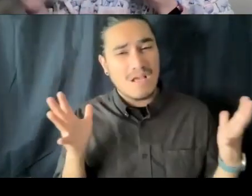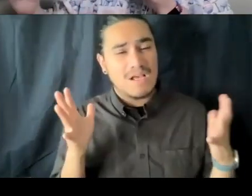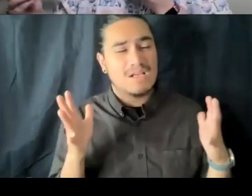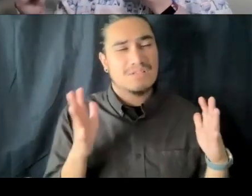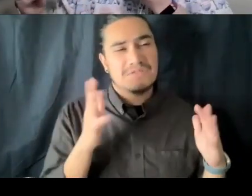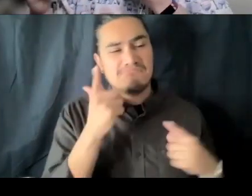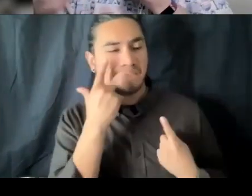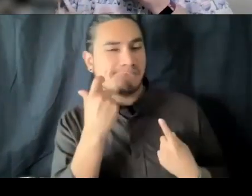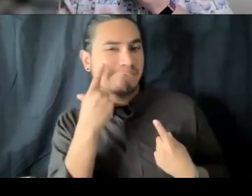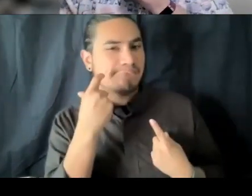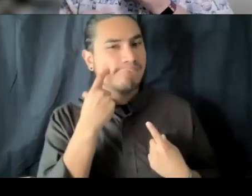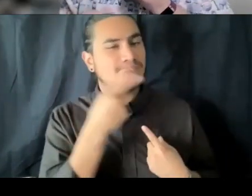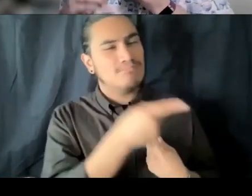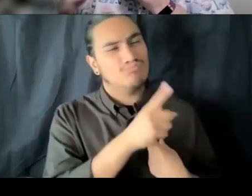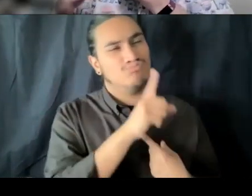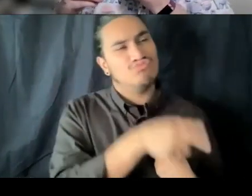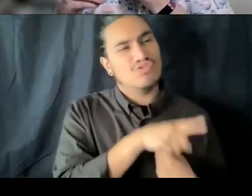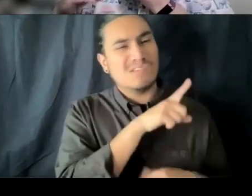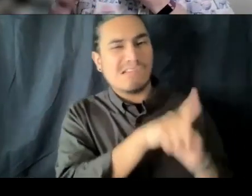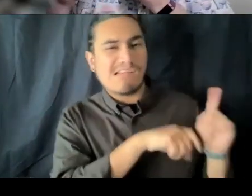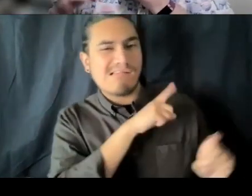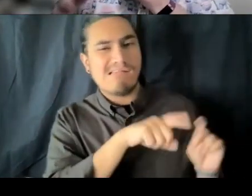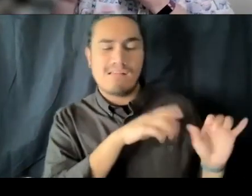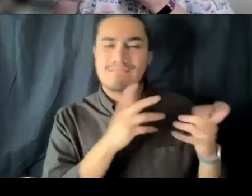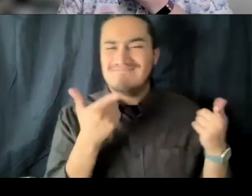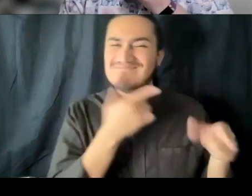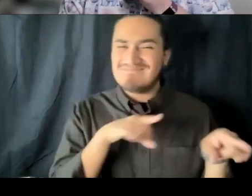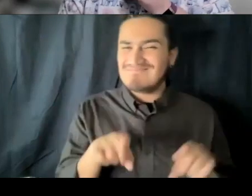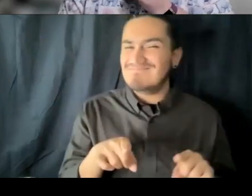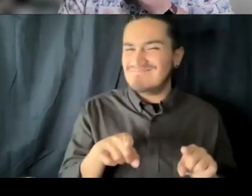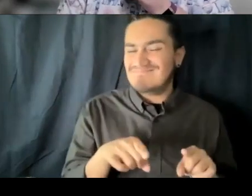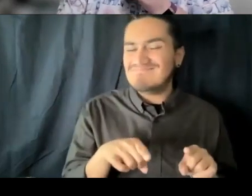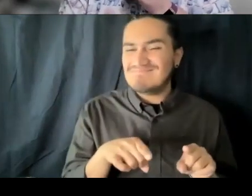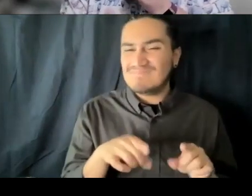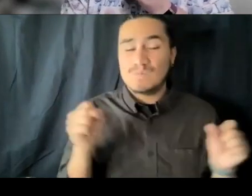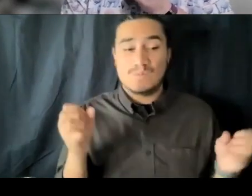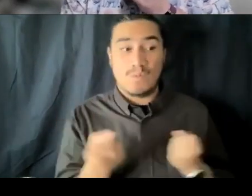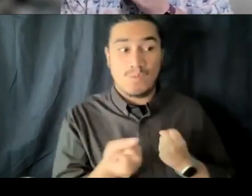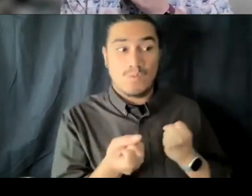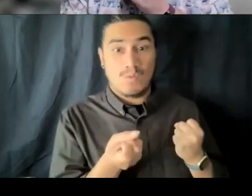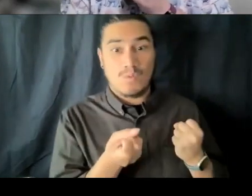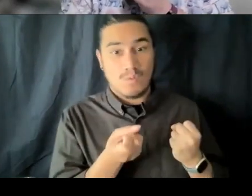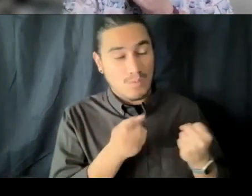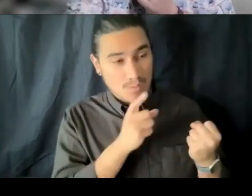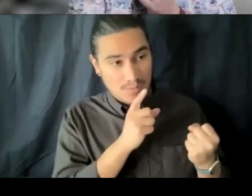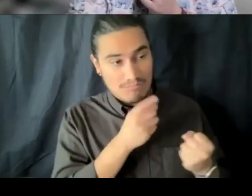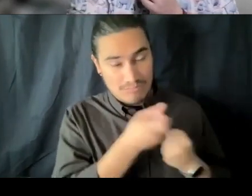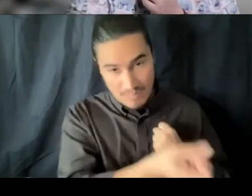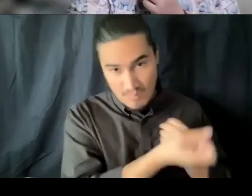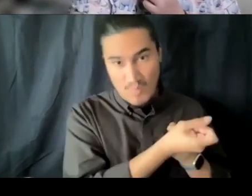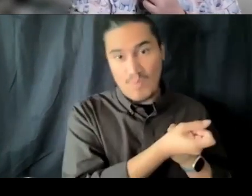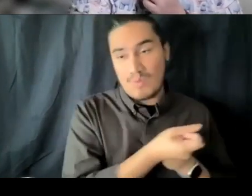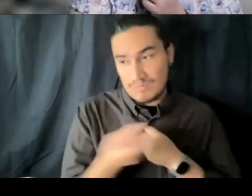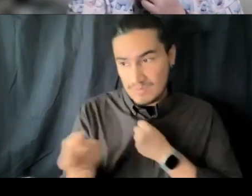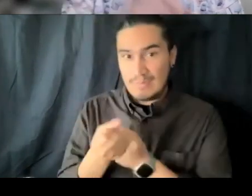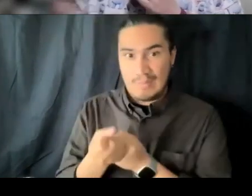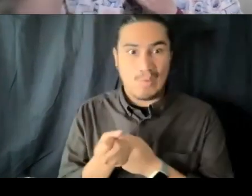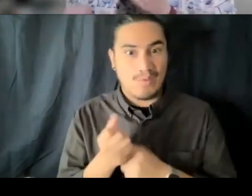You know, that sort of thing. So affirming people throughout our services in who they are,